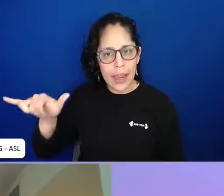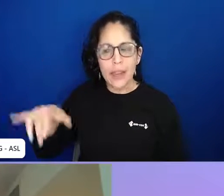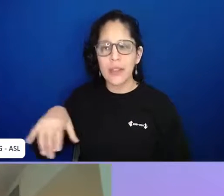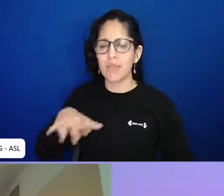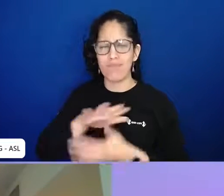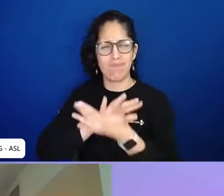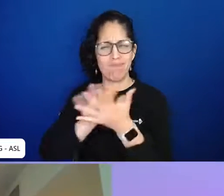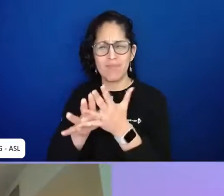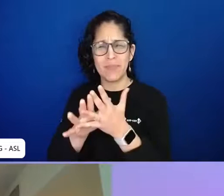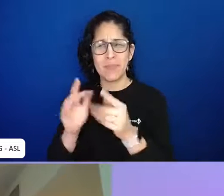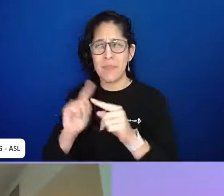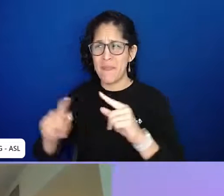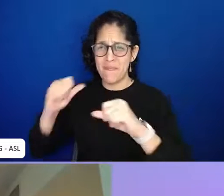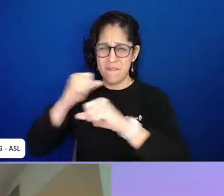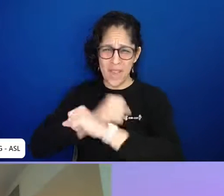through customer surveys, and